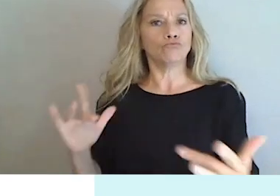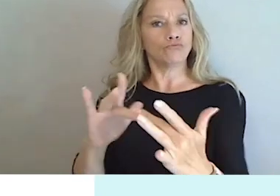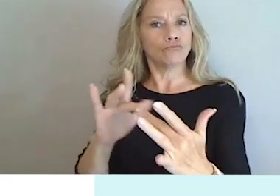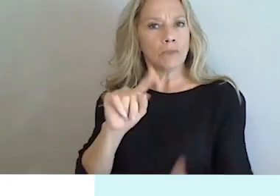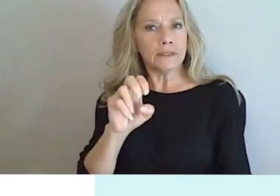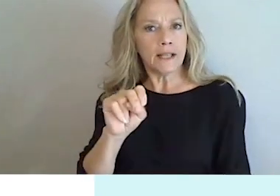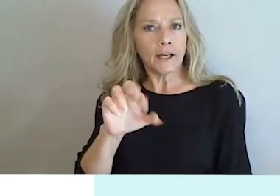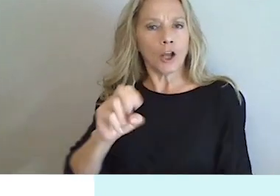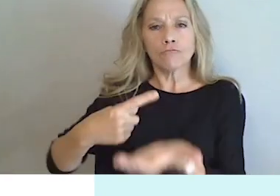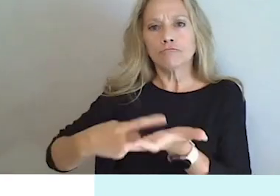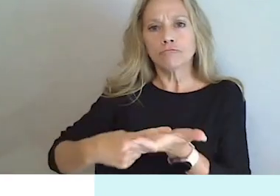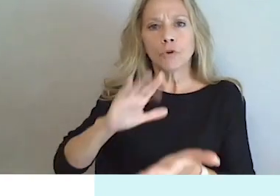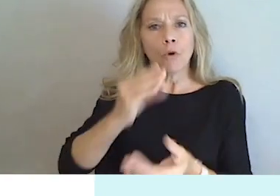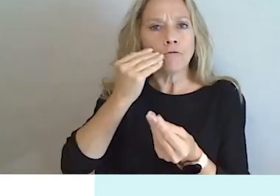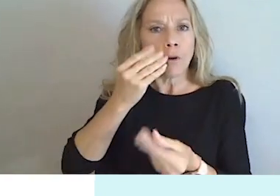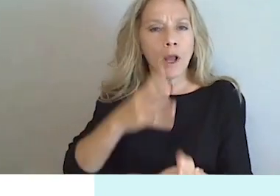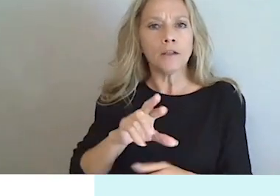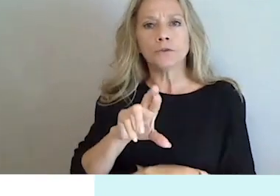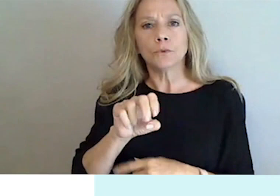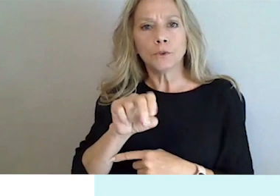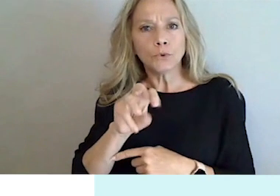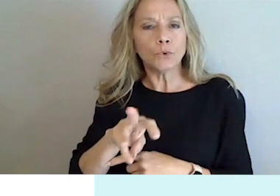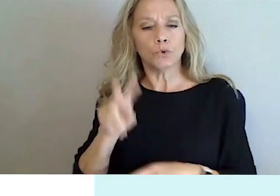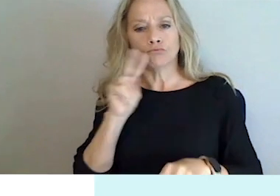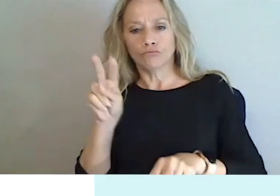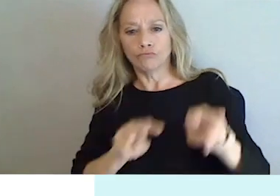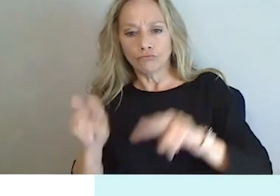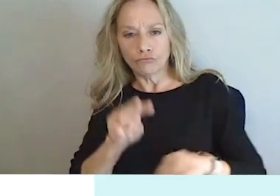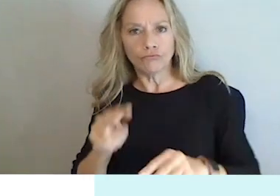• see, revise, and review the information in your Renewal Packet